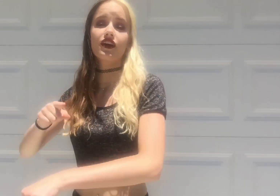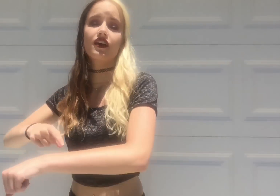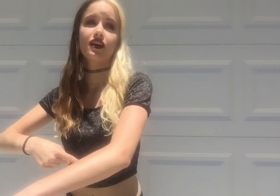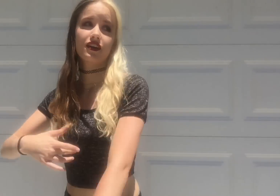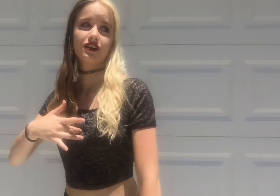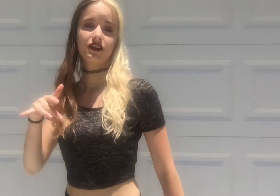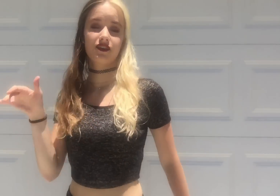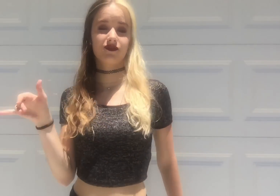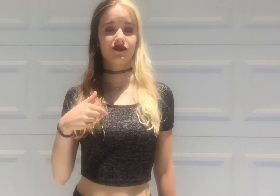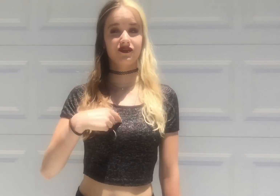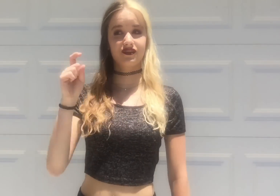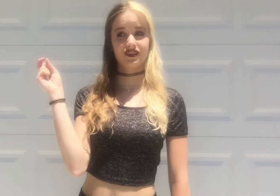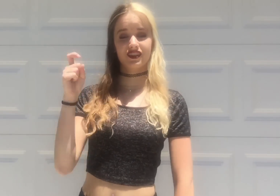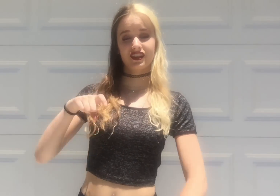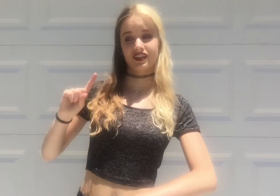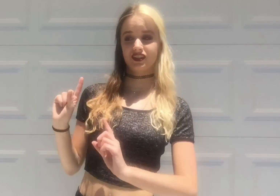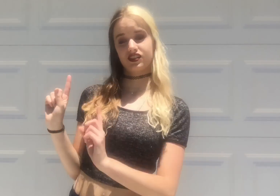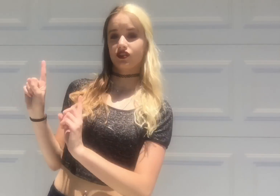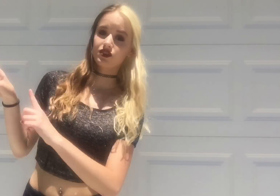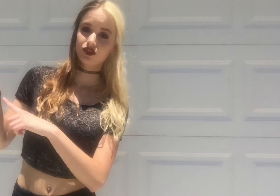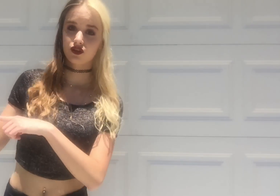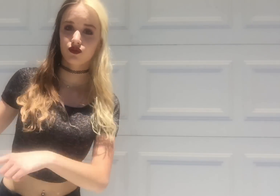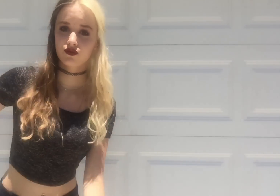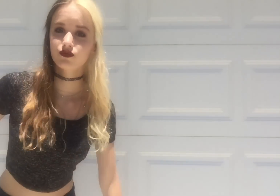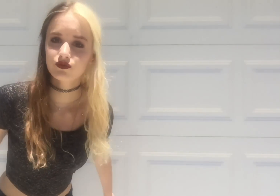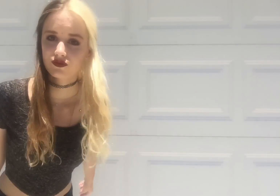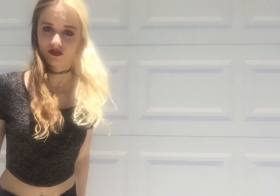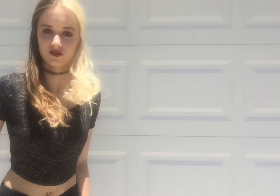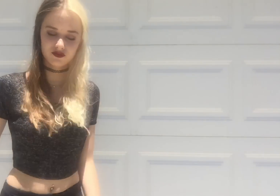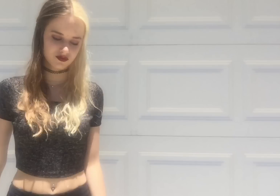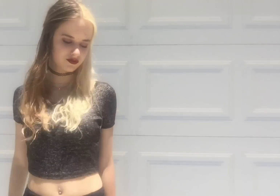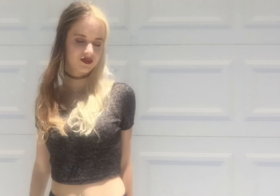And other times I feel like I should go.